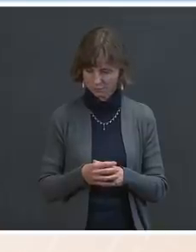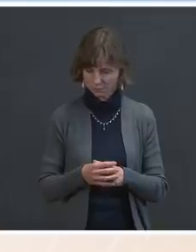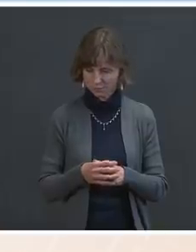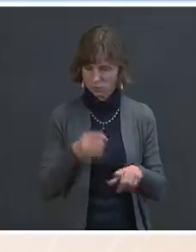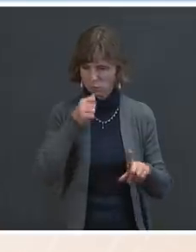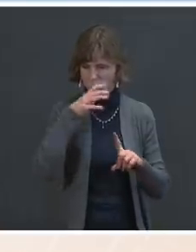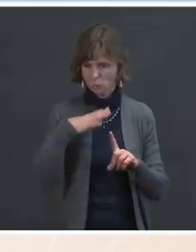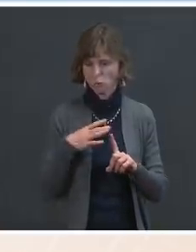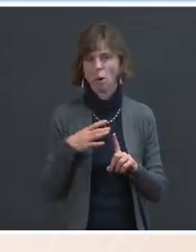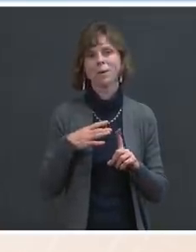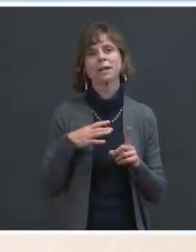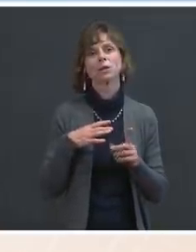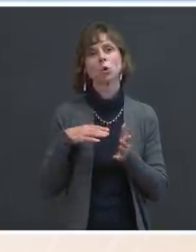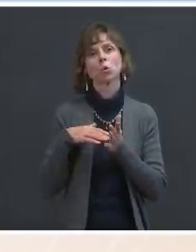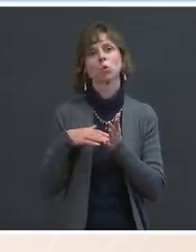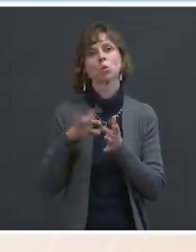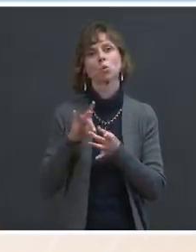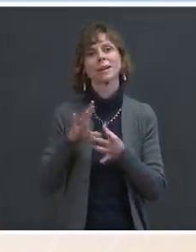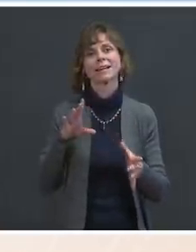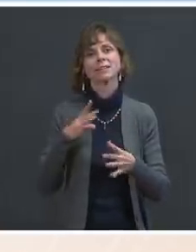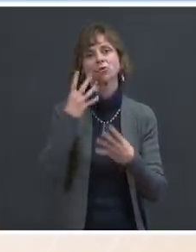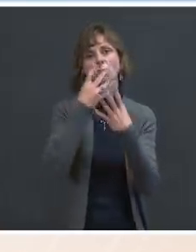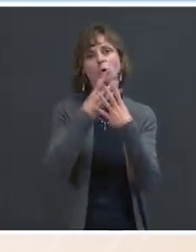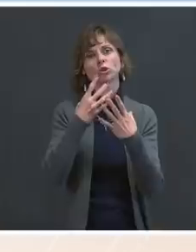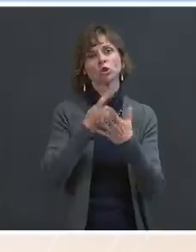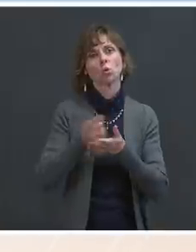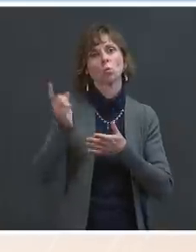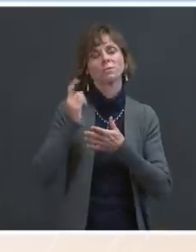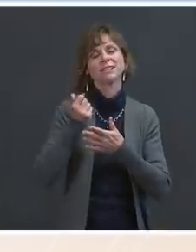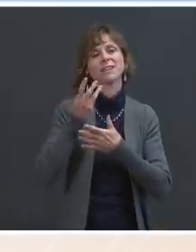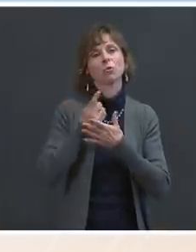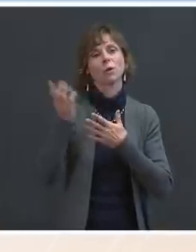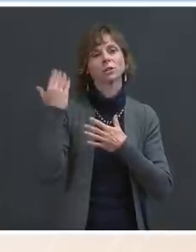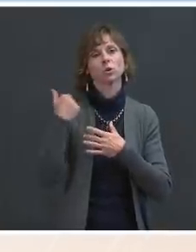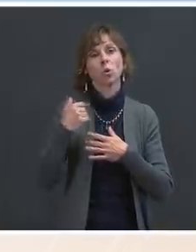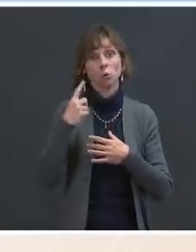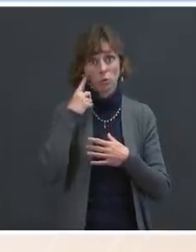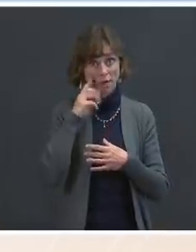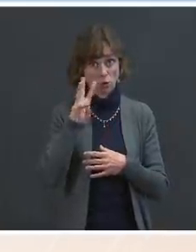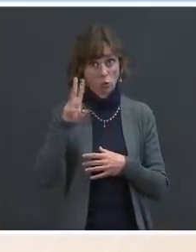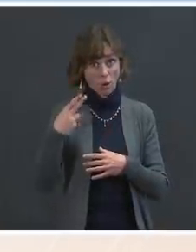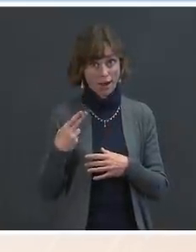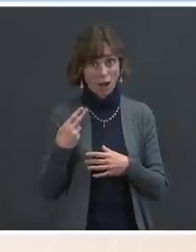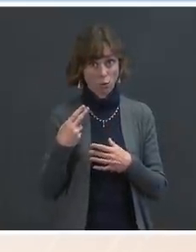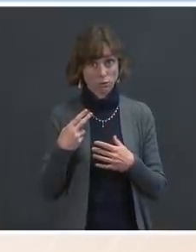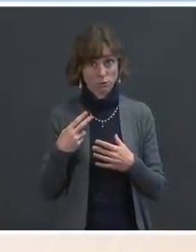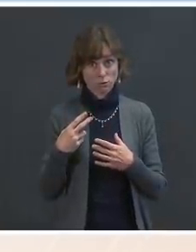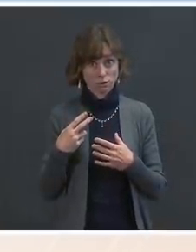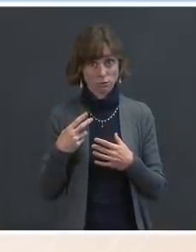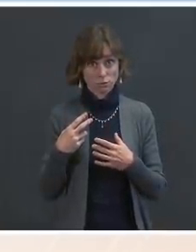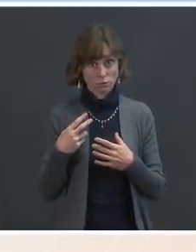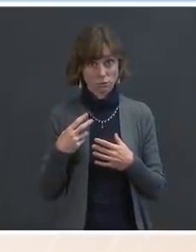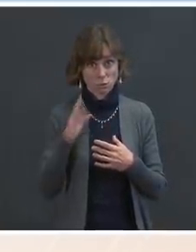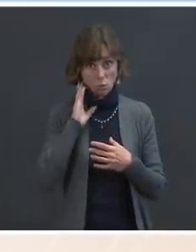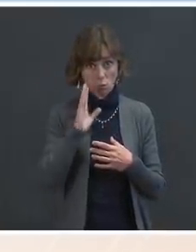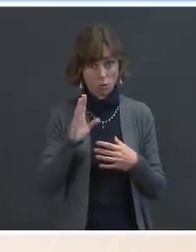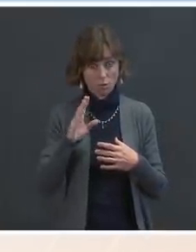released from prison weeks ago. Is it a sign that the White House message regarding the human rights abuses in the Kingdom